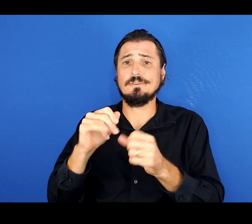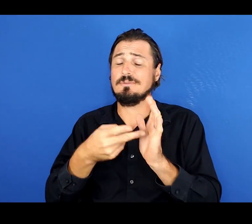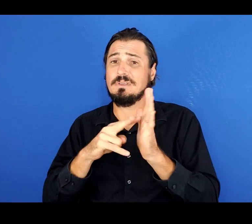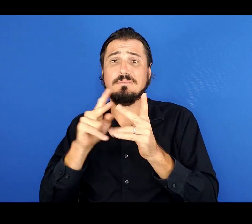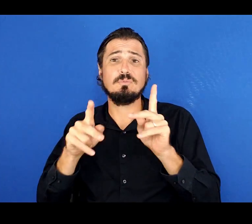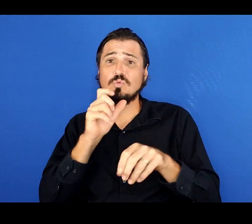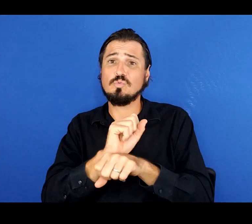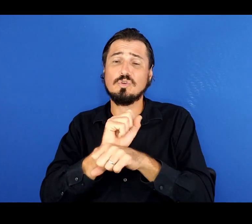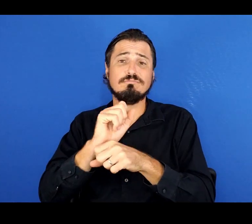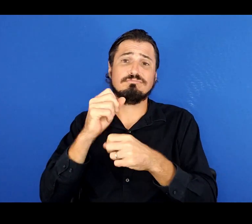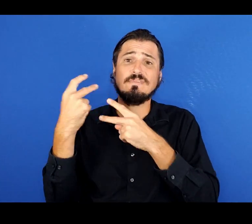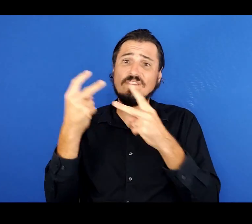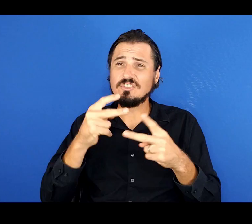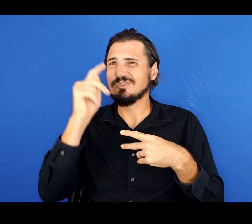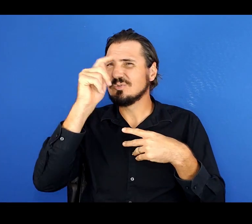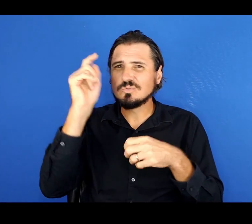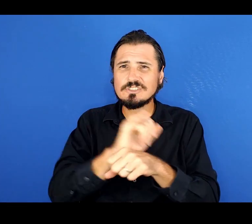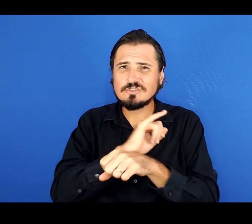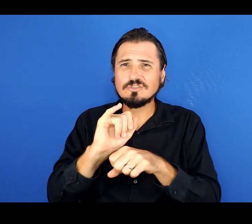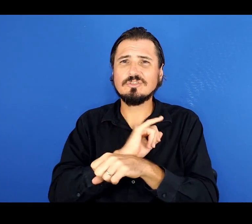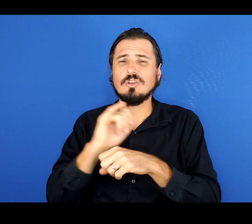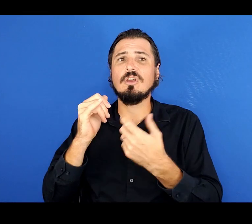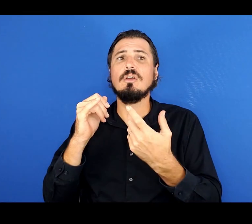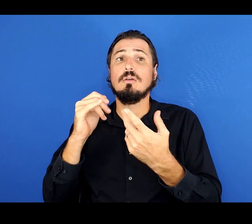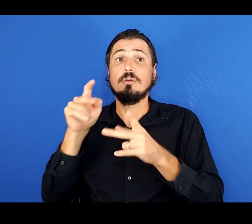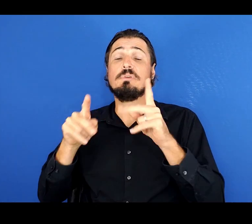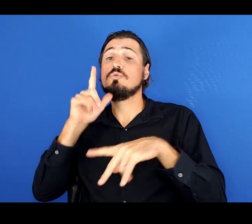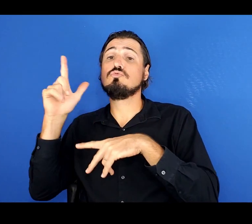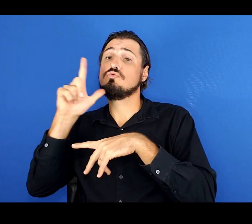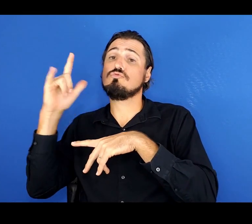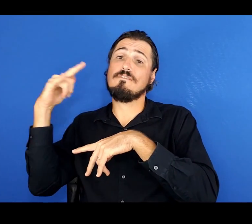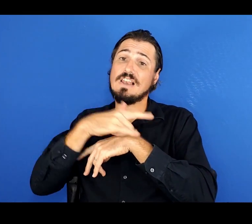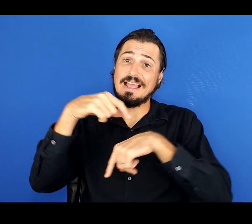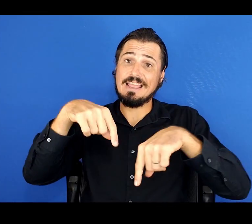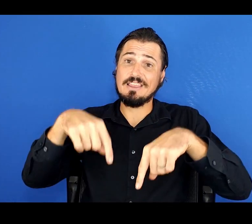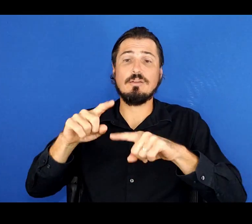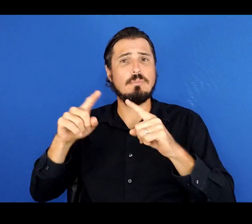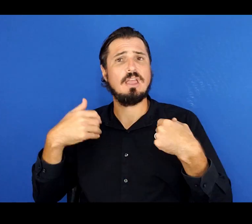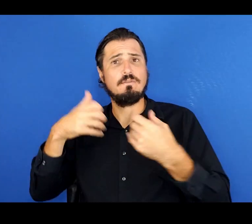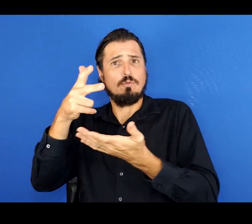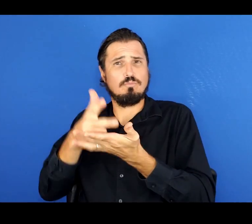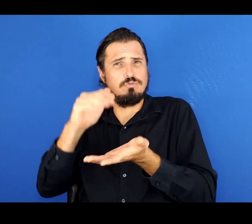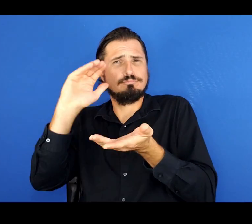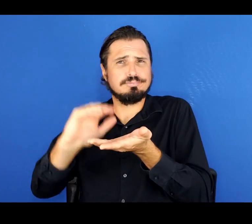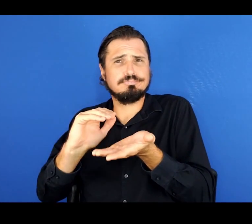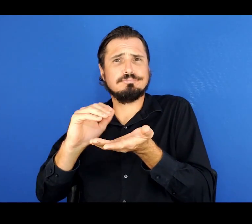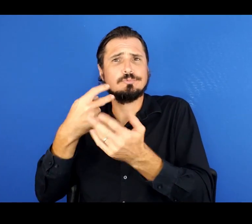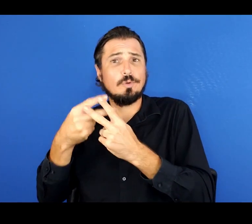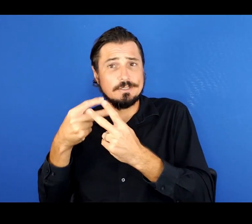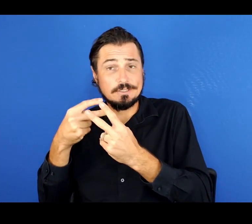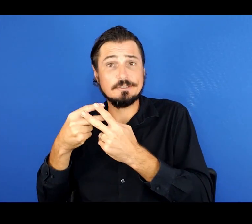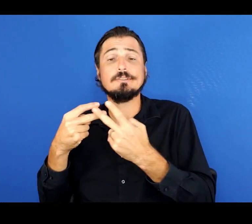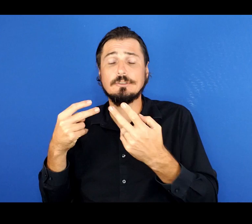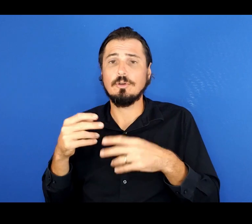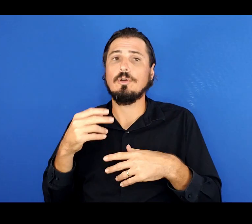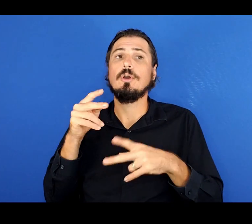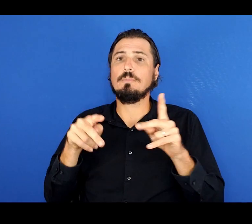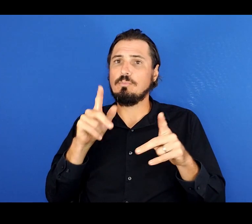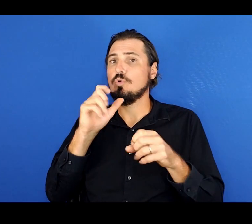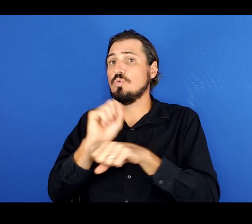the visitor industry, individuals who traveled to Kauai with an approved modified quarantine, and first responders and county workers with authorization from their supervisor